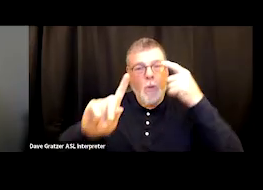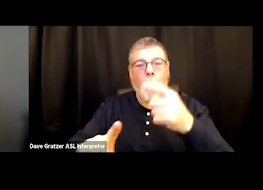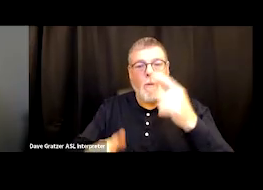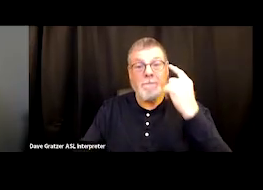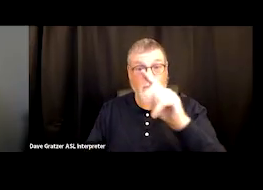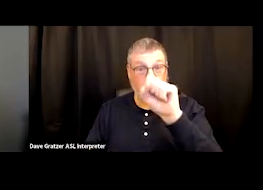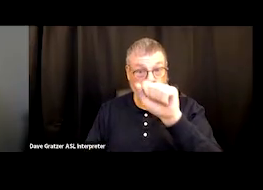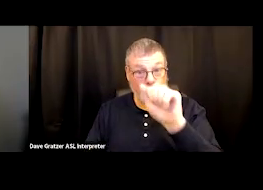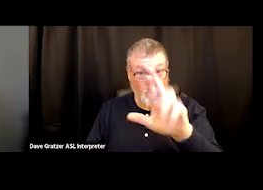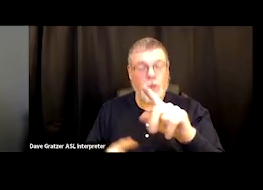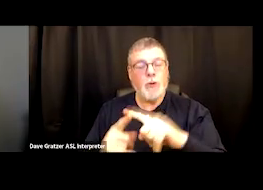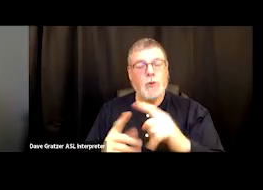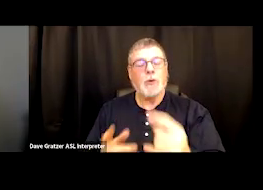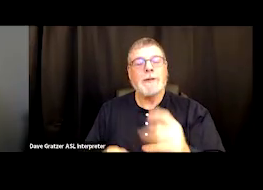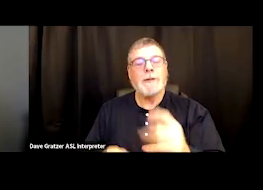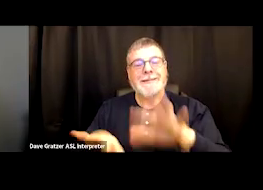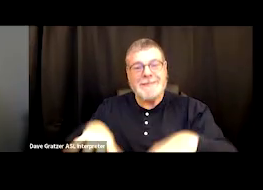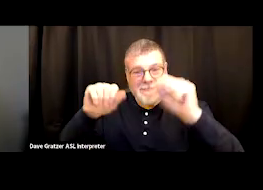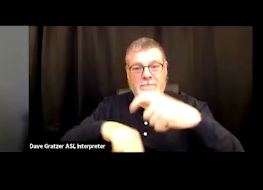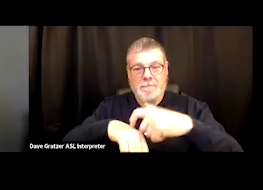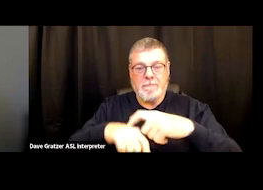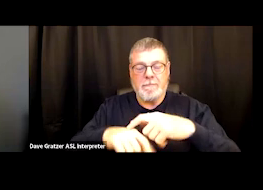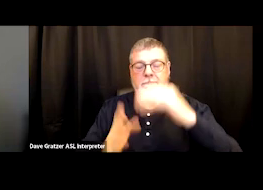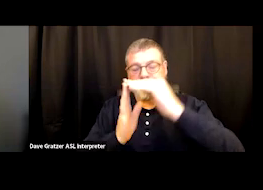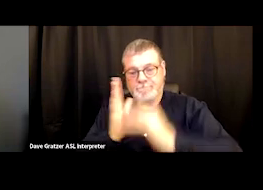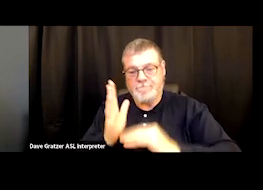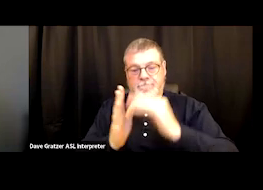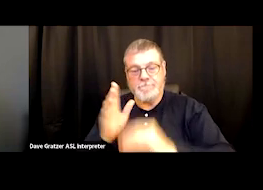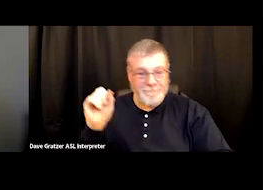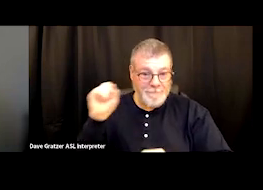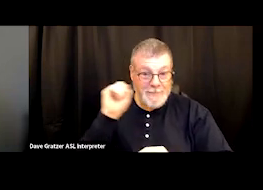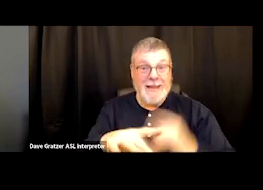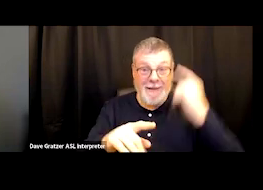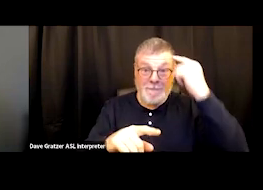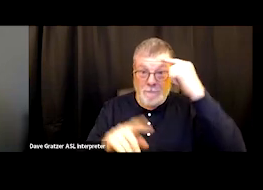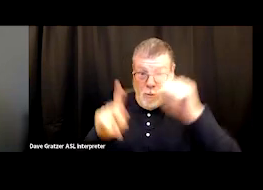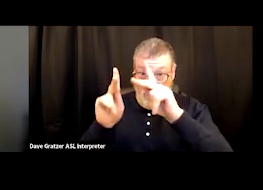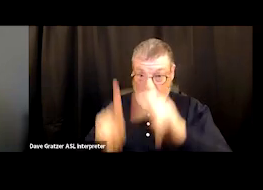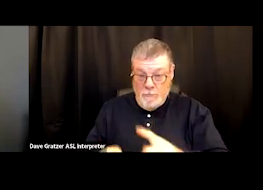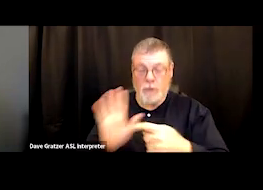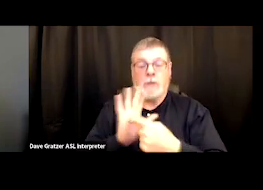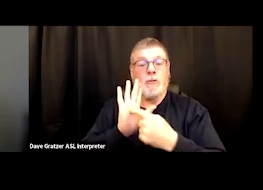is to really take that time to develop the claim, submit it on behalf of the applicant, serve as their representative,